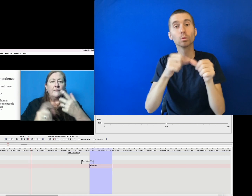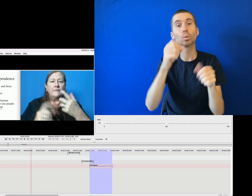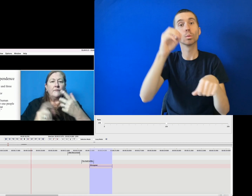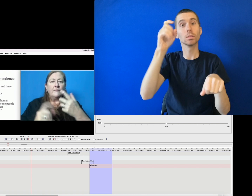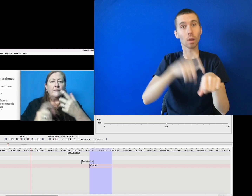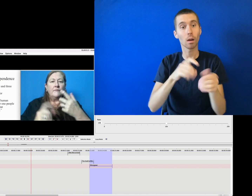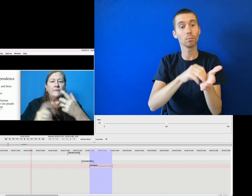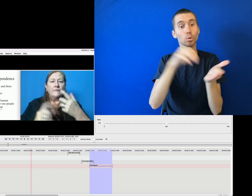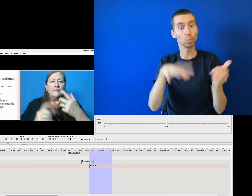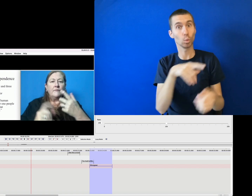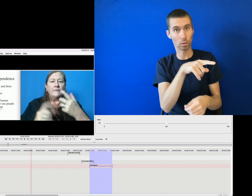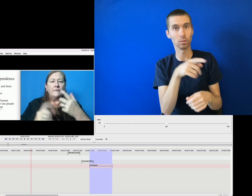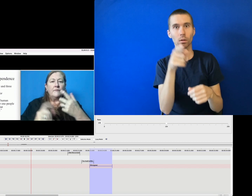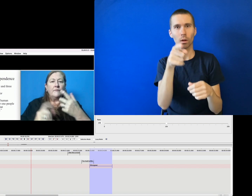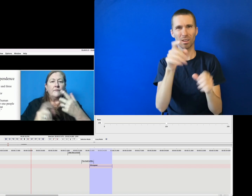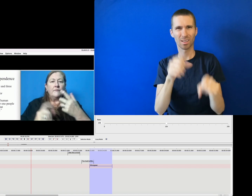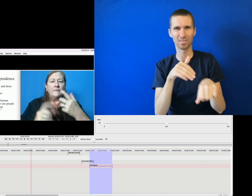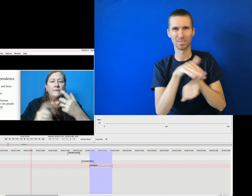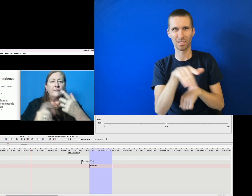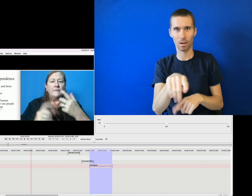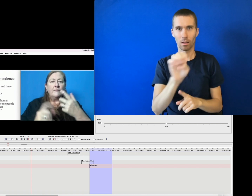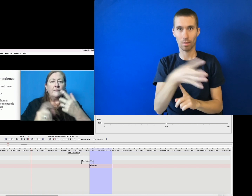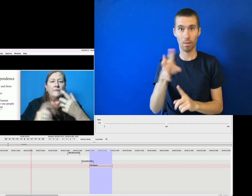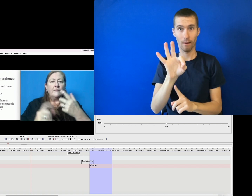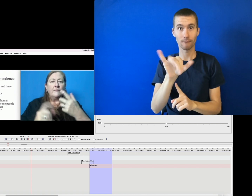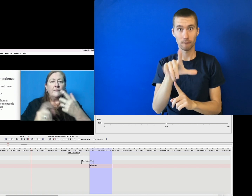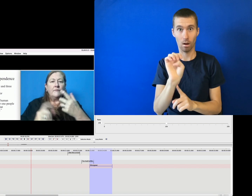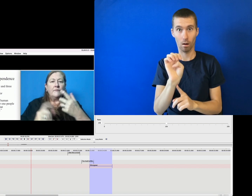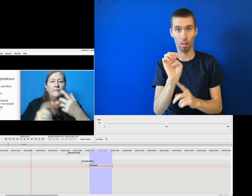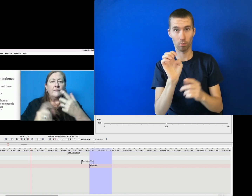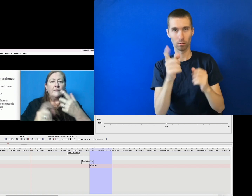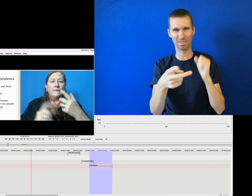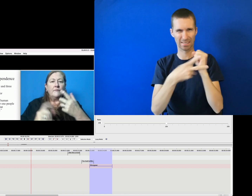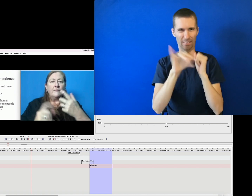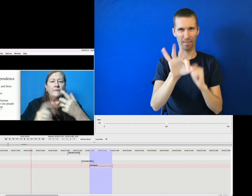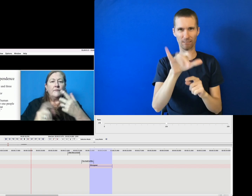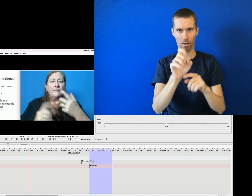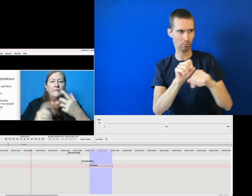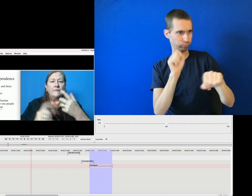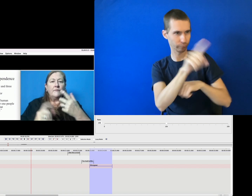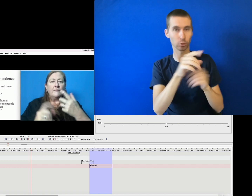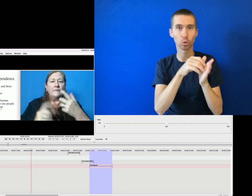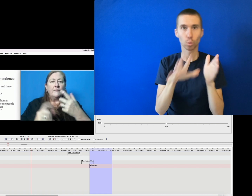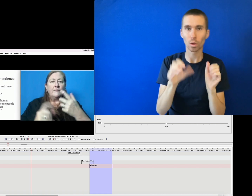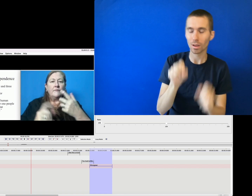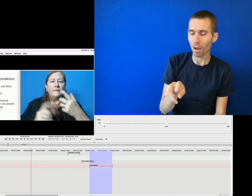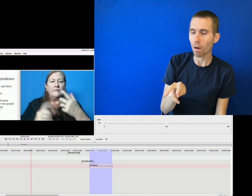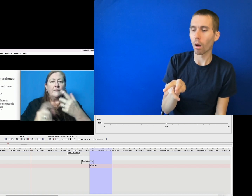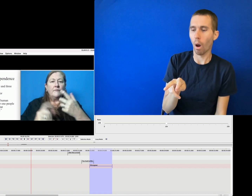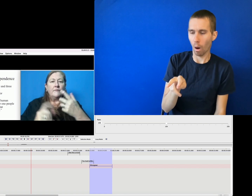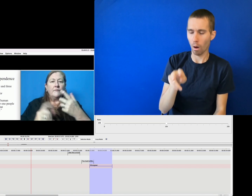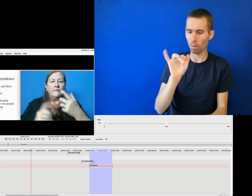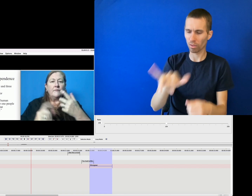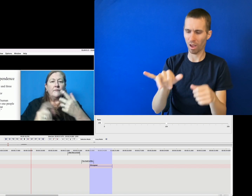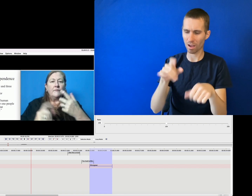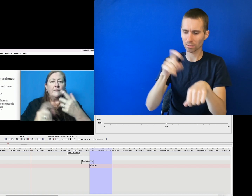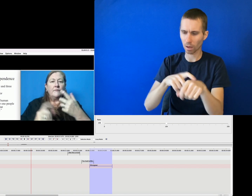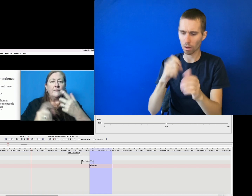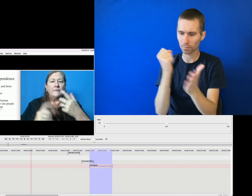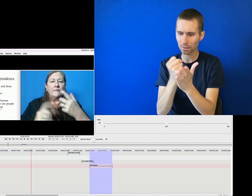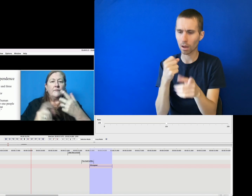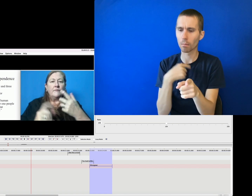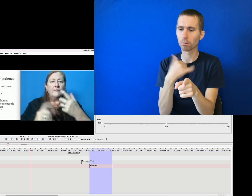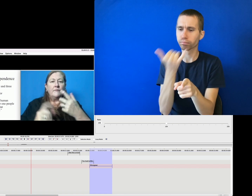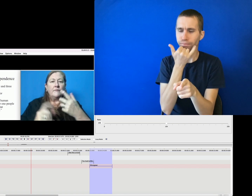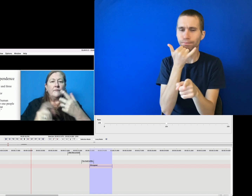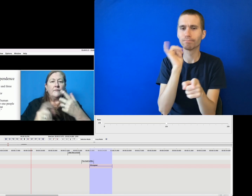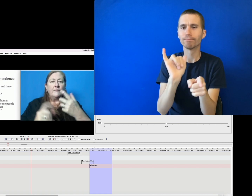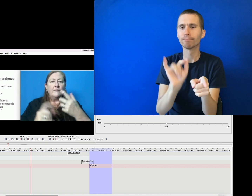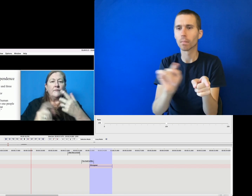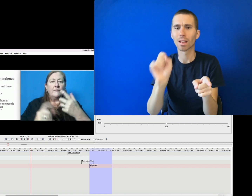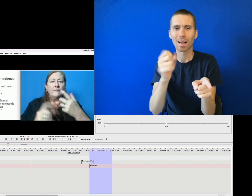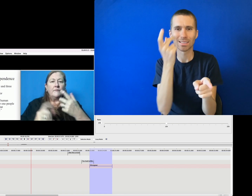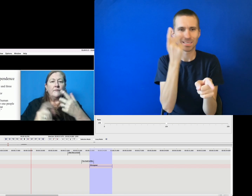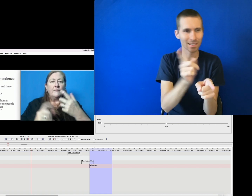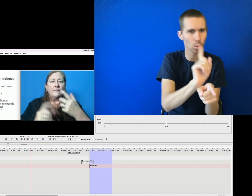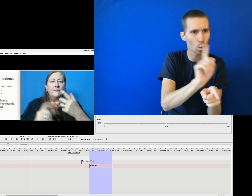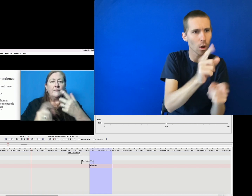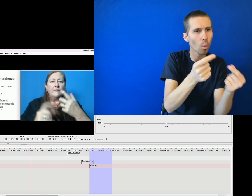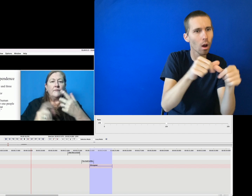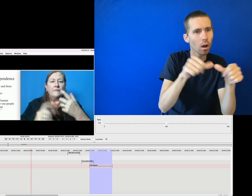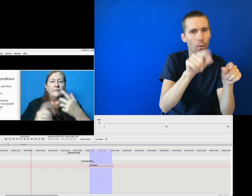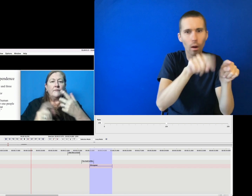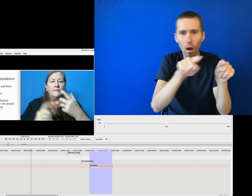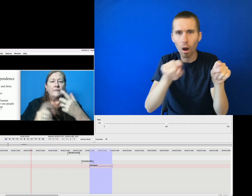When you've completed giving all feedback, you can send that ELAN file to the student, who will open it and see specific feedback based on specific areas.